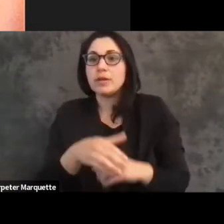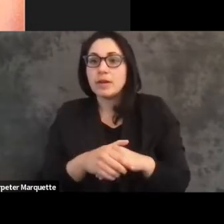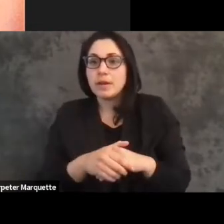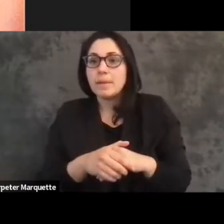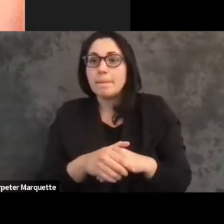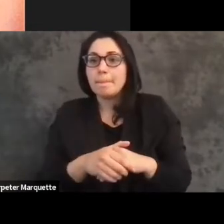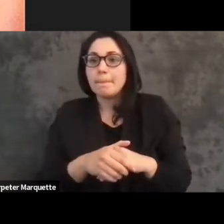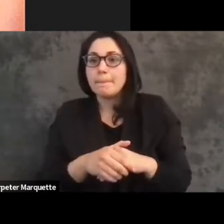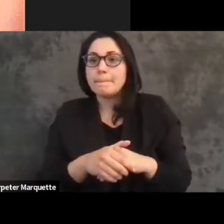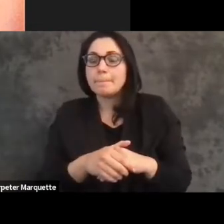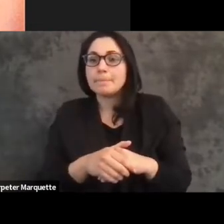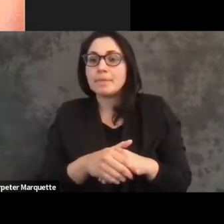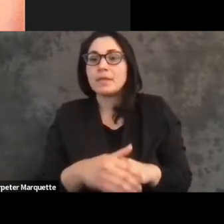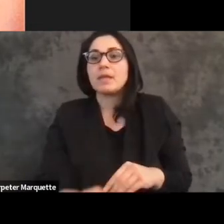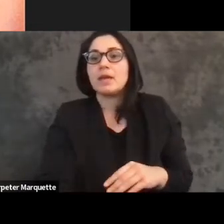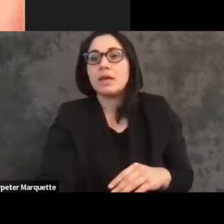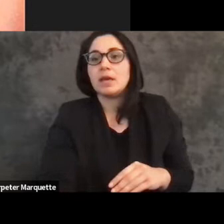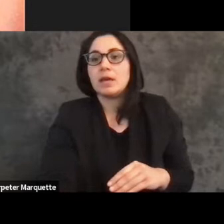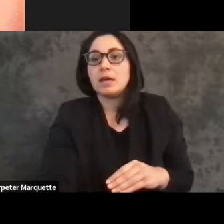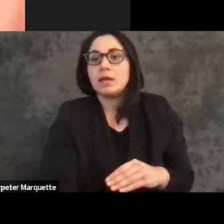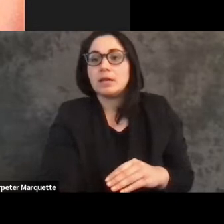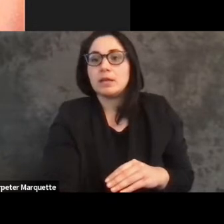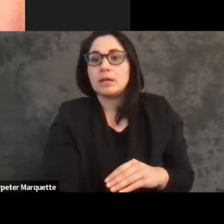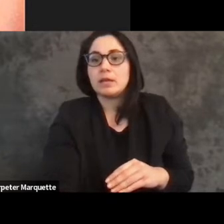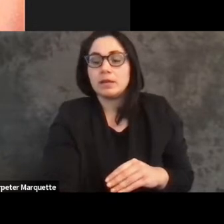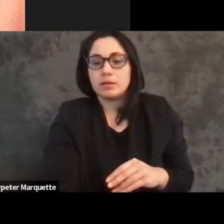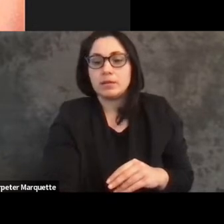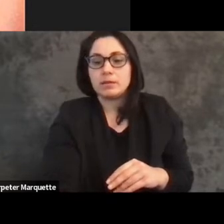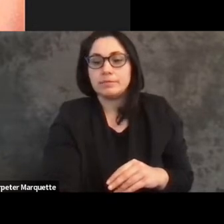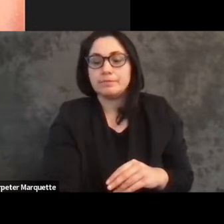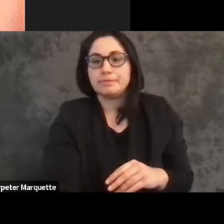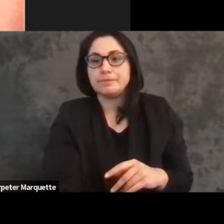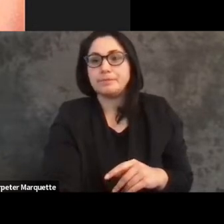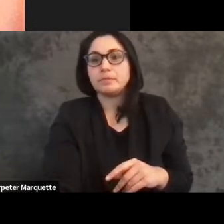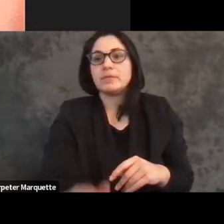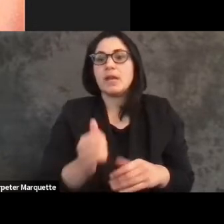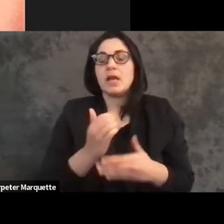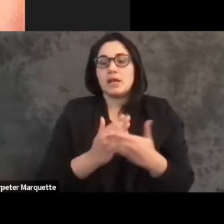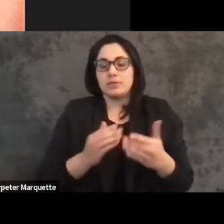to thank our partners in Marked by COVID and their allies who are hosting a series of events